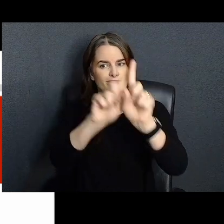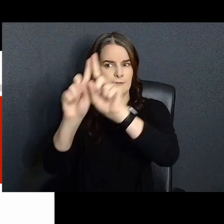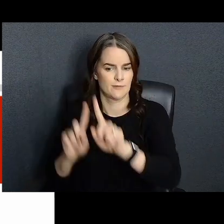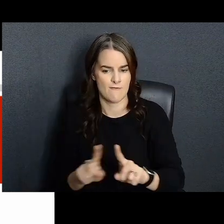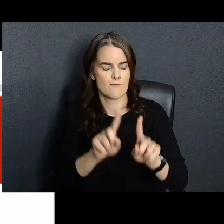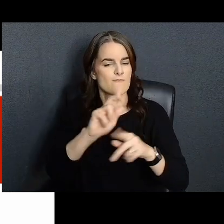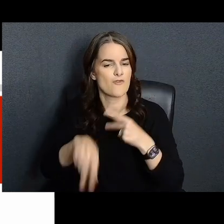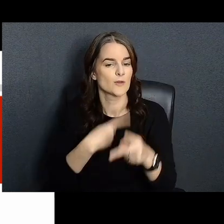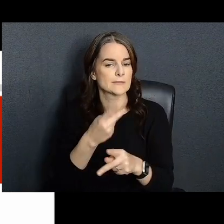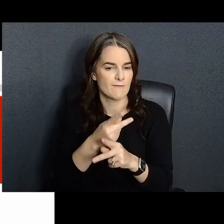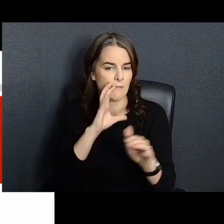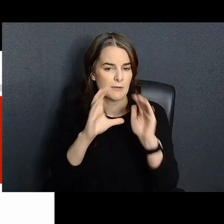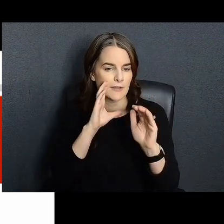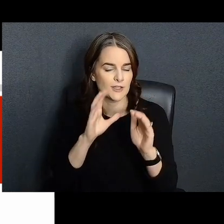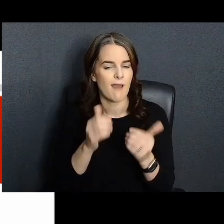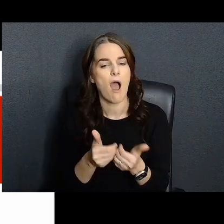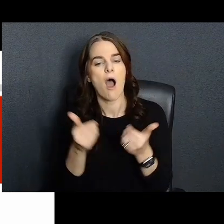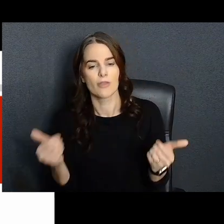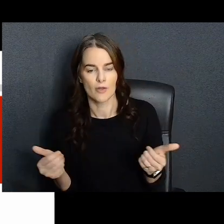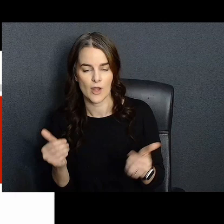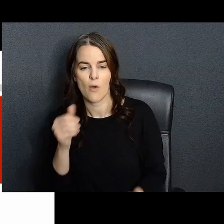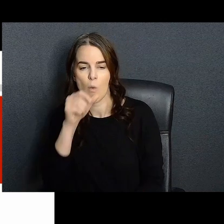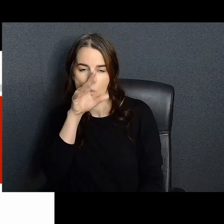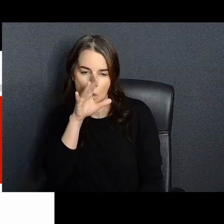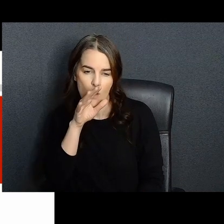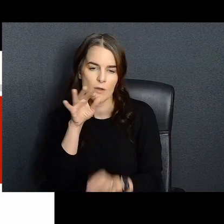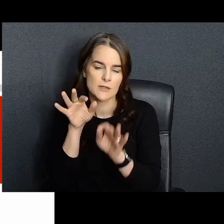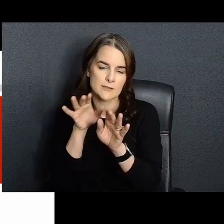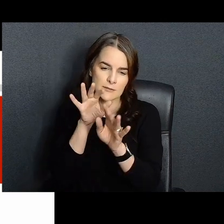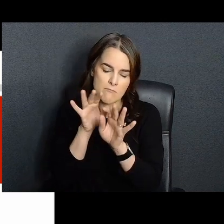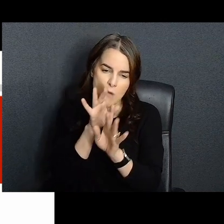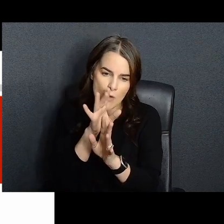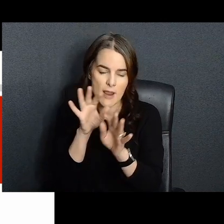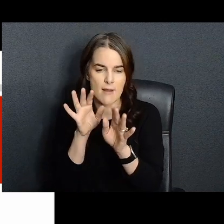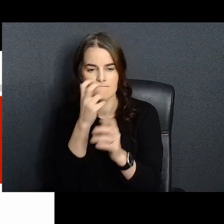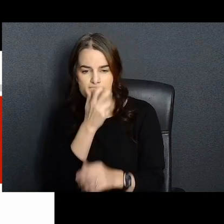than oral or spoken language. Talking speech. So using devices.